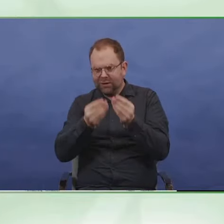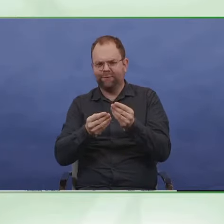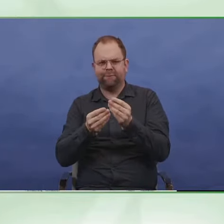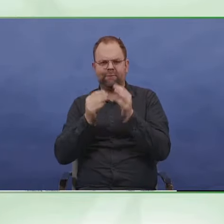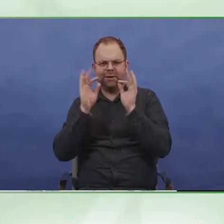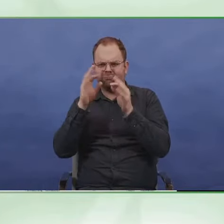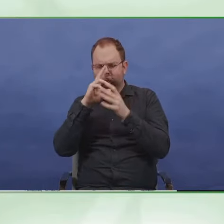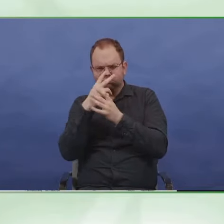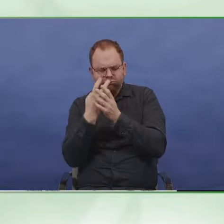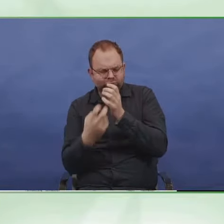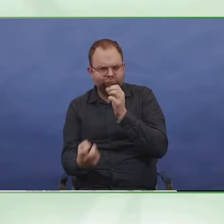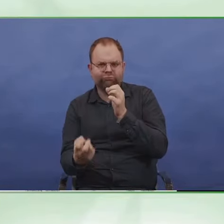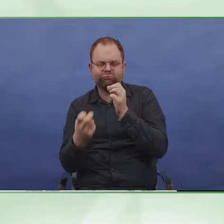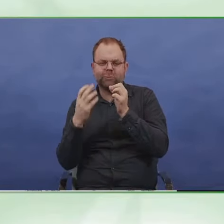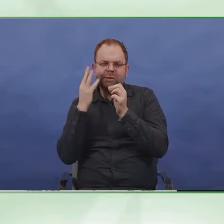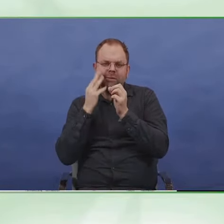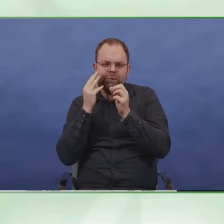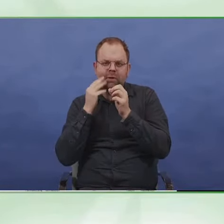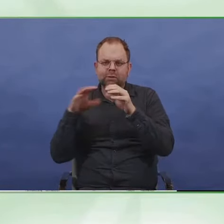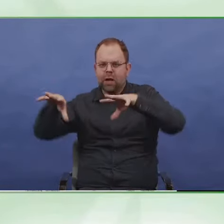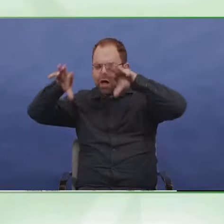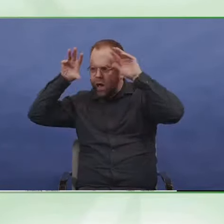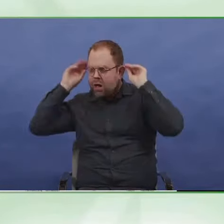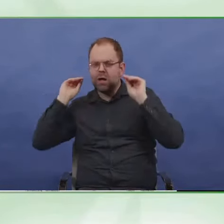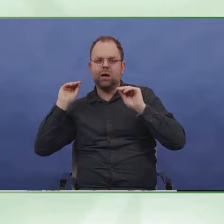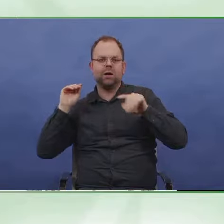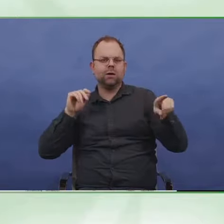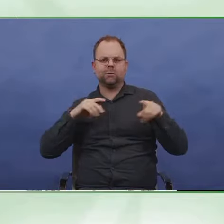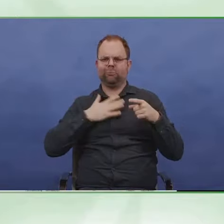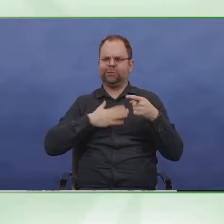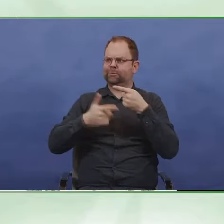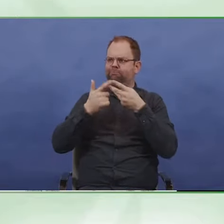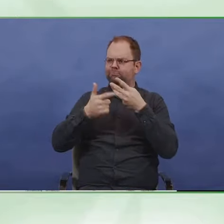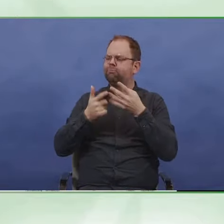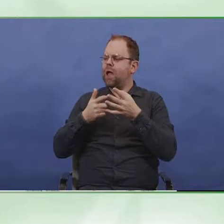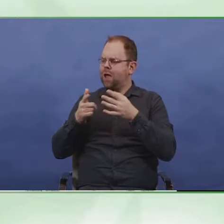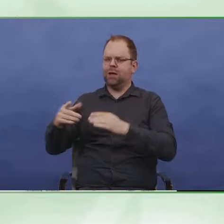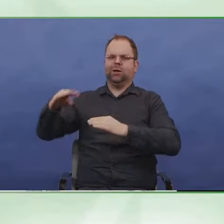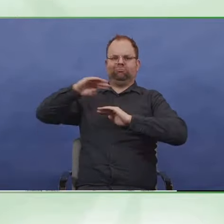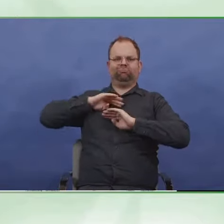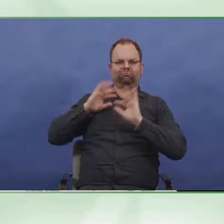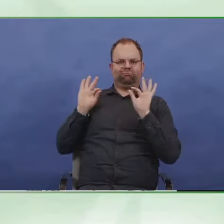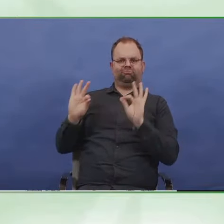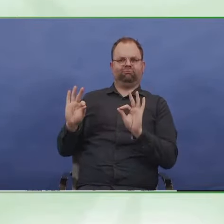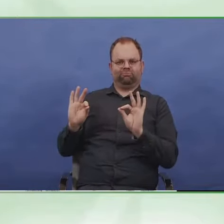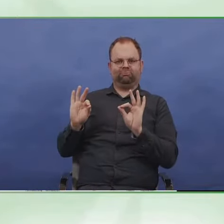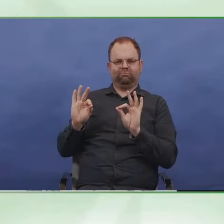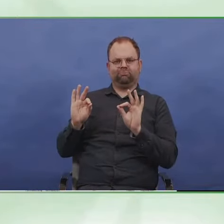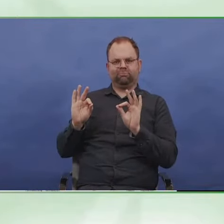It is so hard suffers when someone says they want to be entrepreneur I